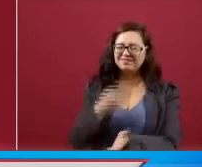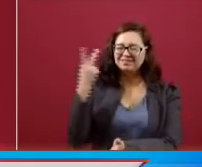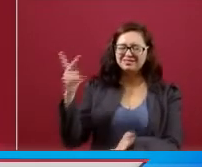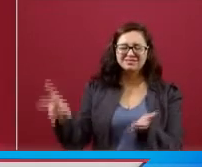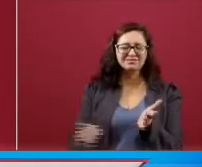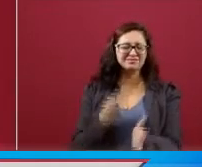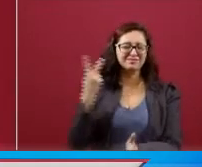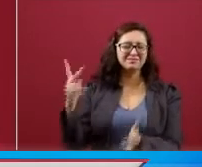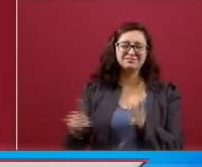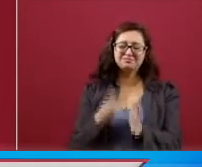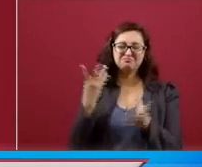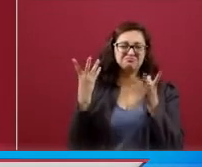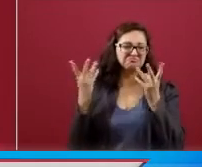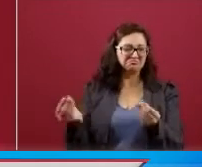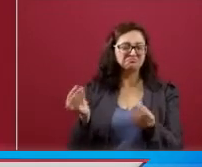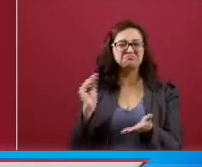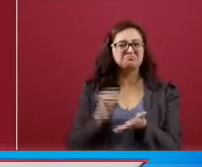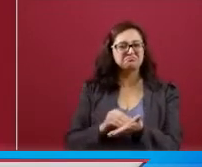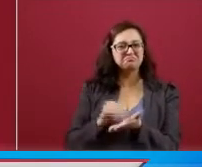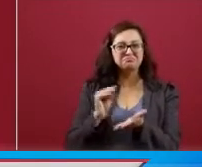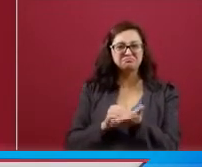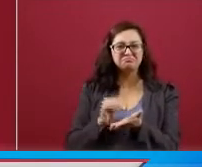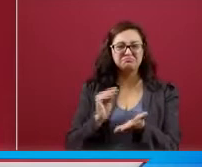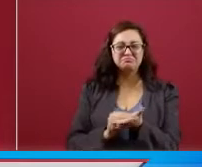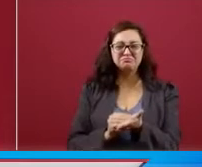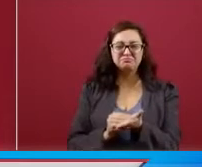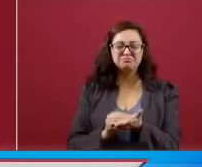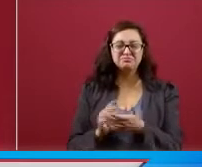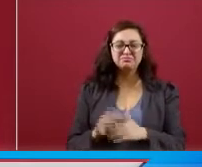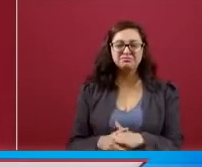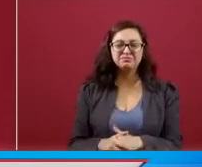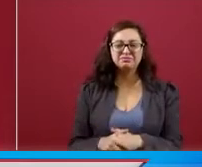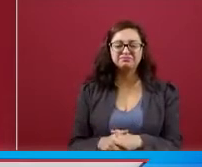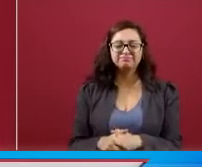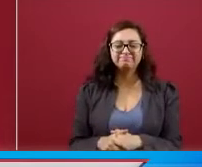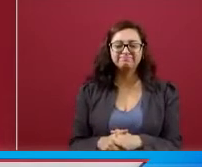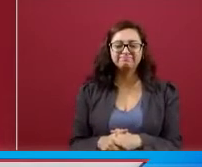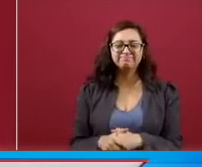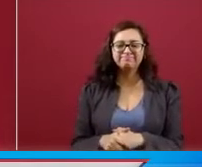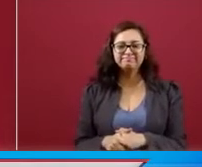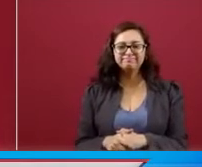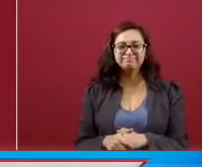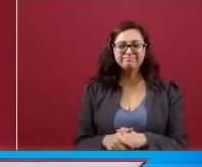and the new Constitutional Reforms contemplate these activities as serious crimes without the right to bail